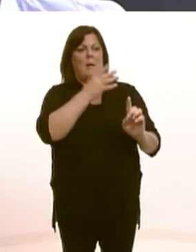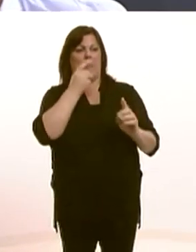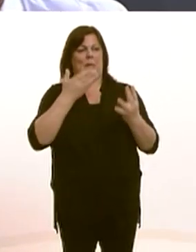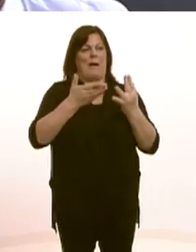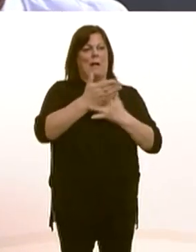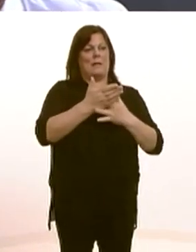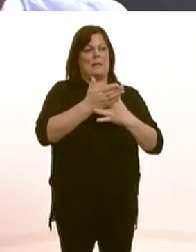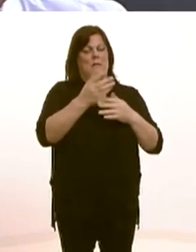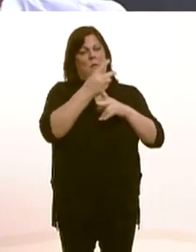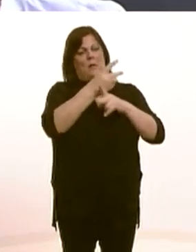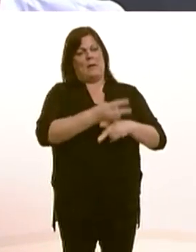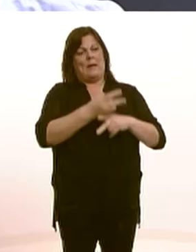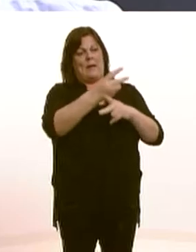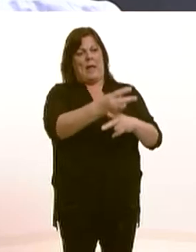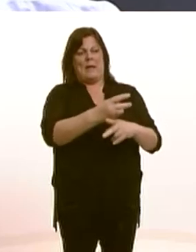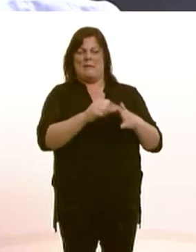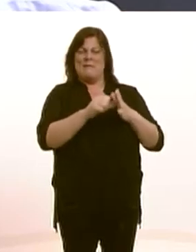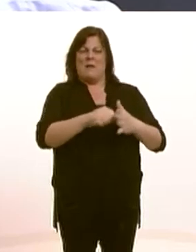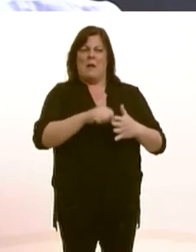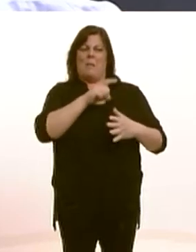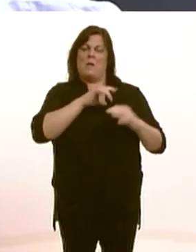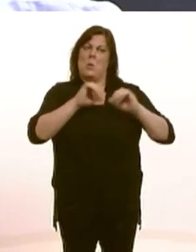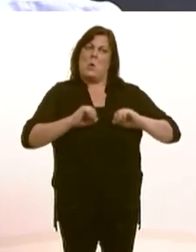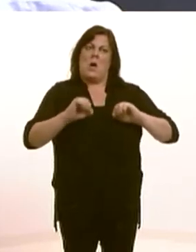by the fact that it takes up to two weeks to get an appointment with a doctor, the fact